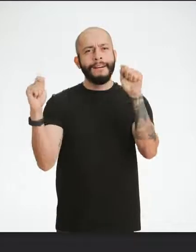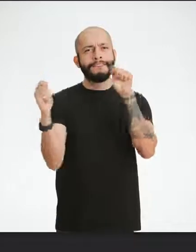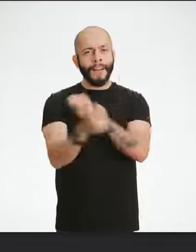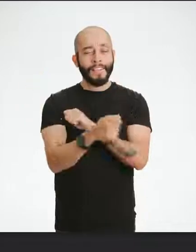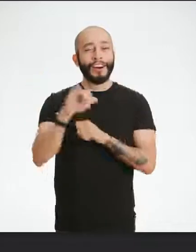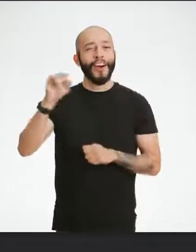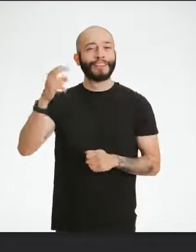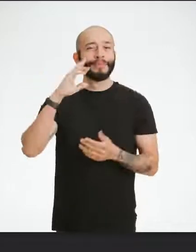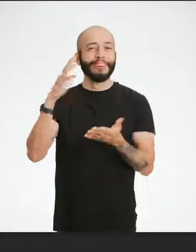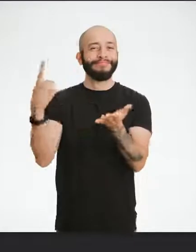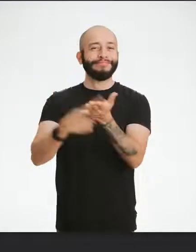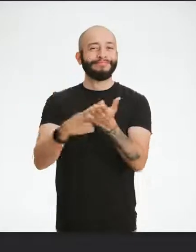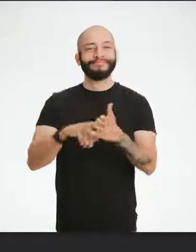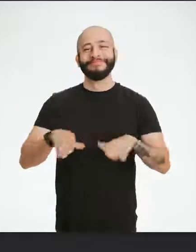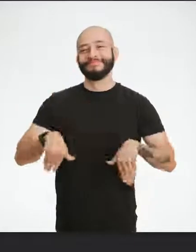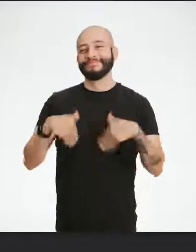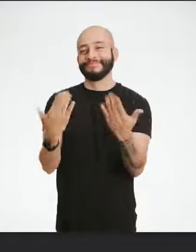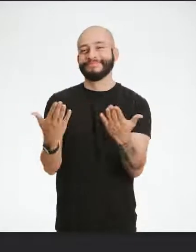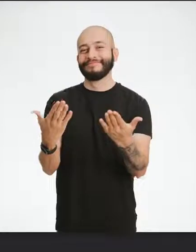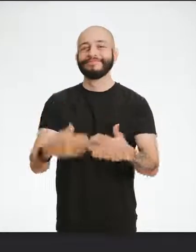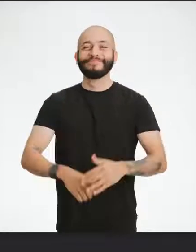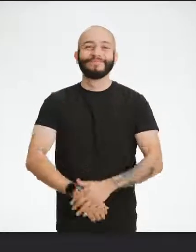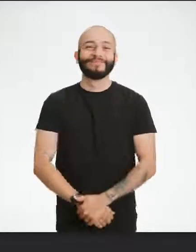Josh is here to tell you all about it.